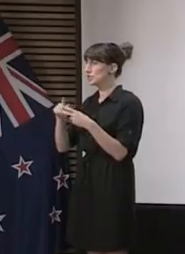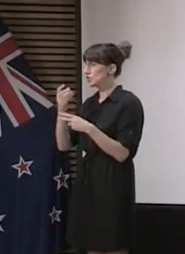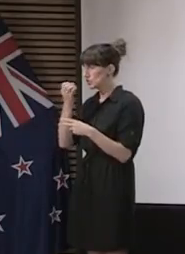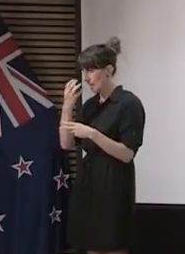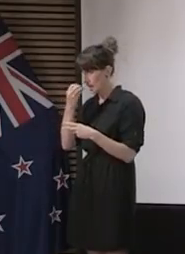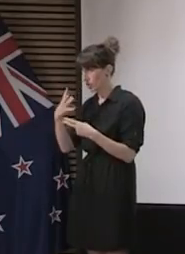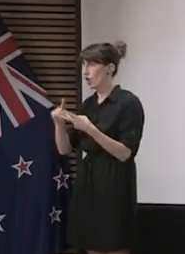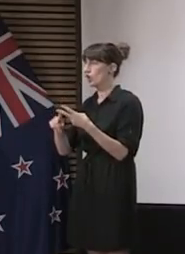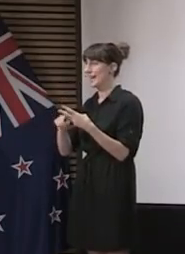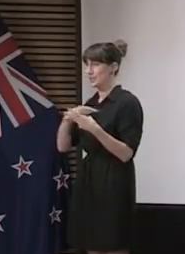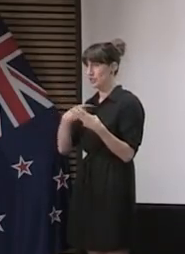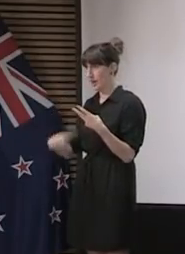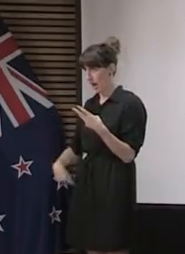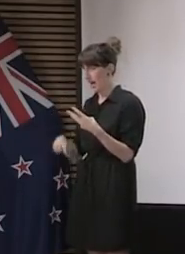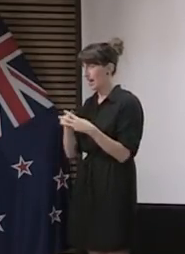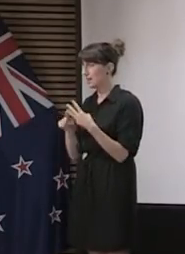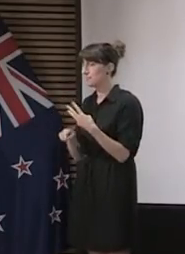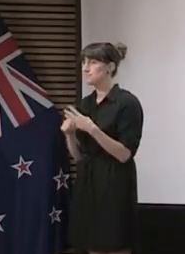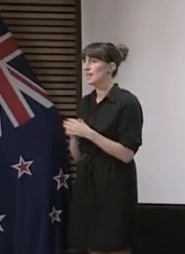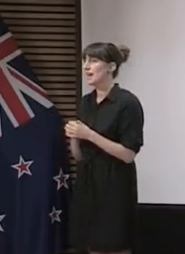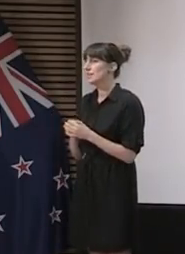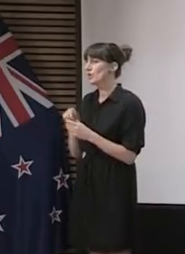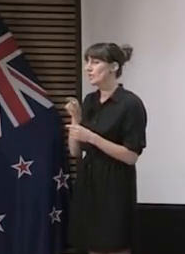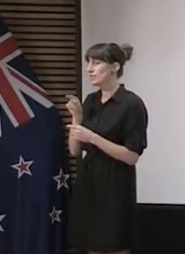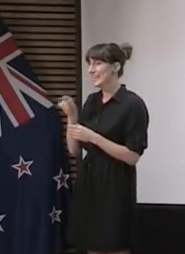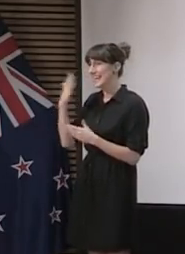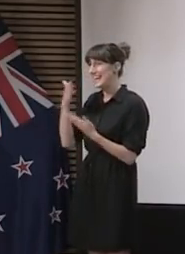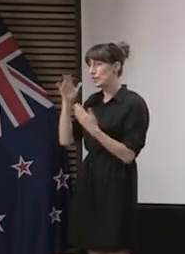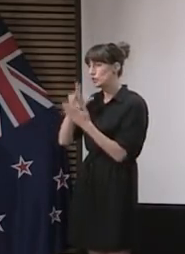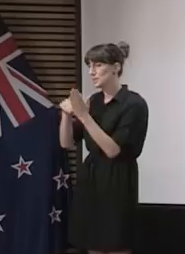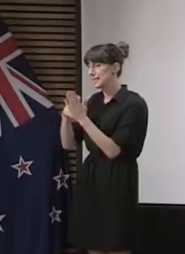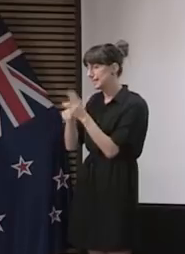doing a risk assessment tolook at what else they can doto help protect their crew andof